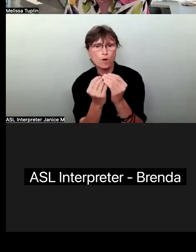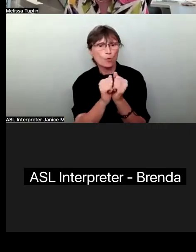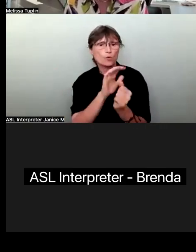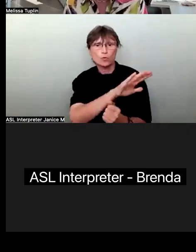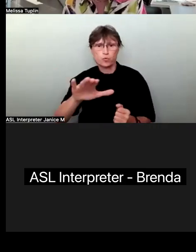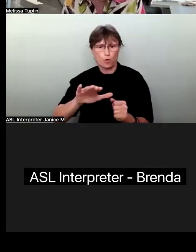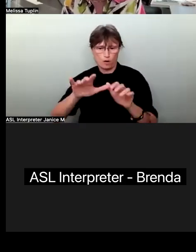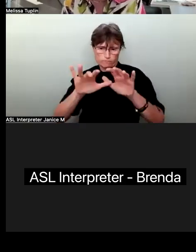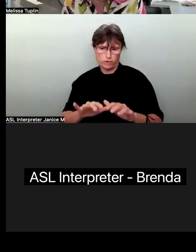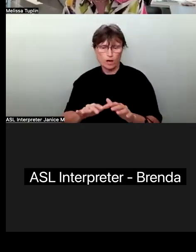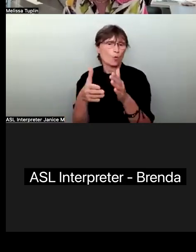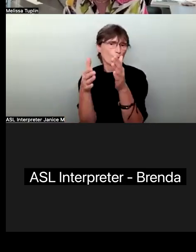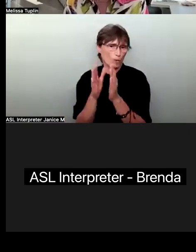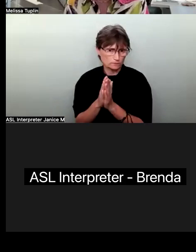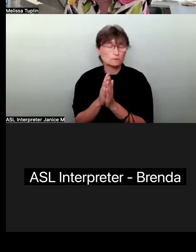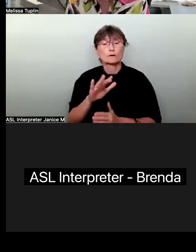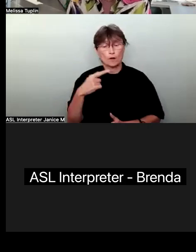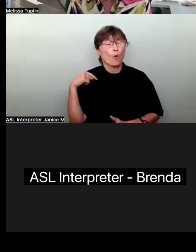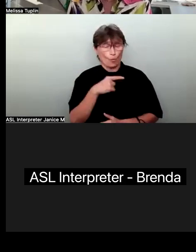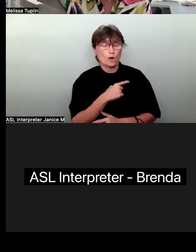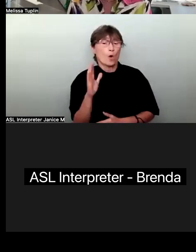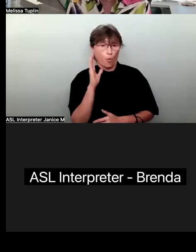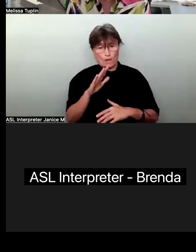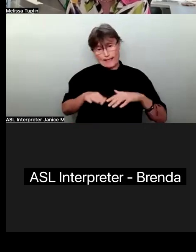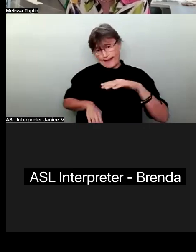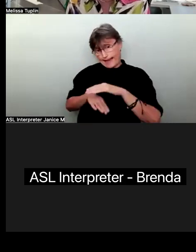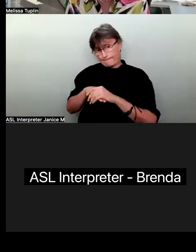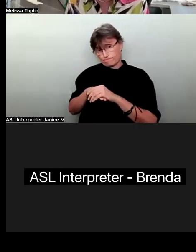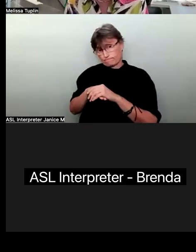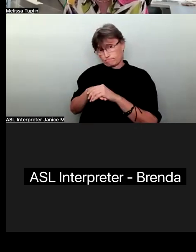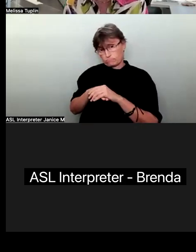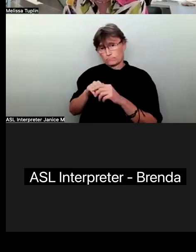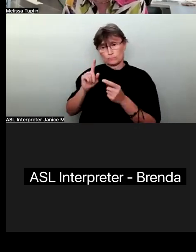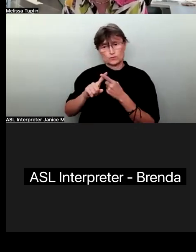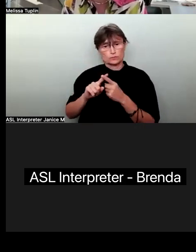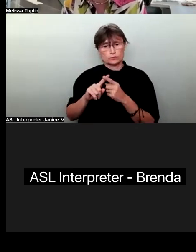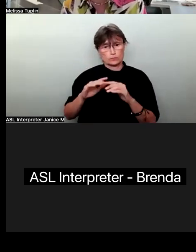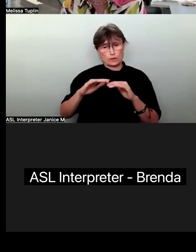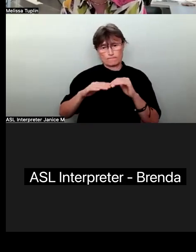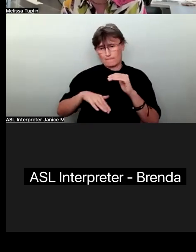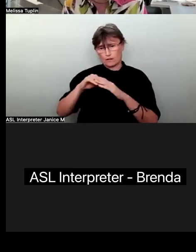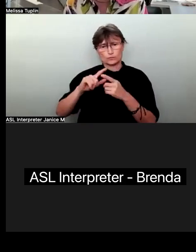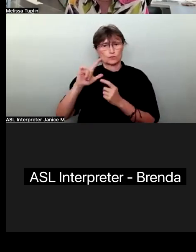we will cap changes to grant amounts at no more than 25 per cent within a single funding year.